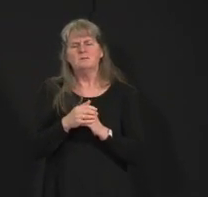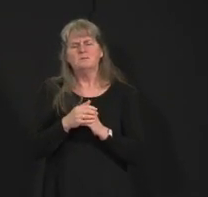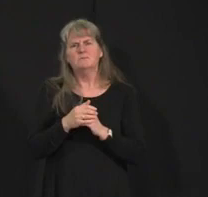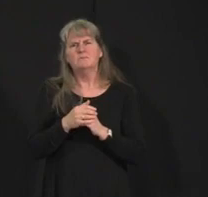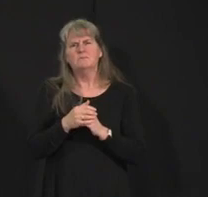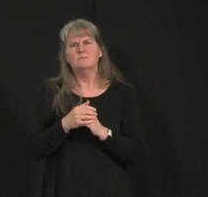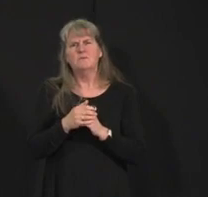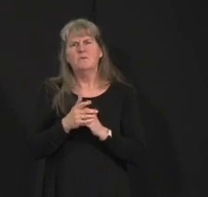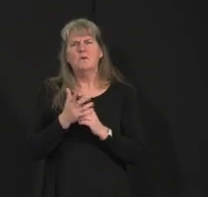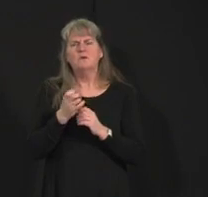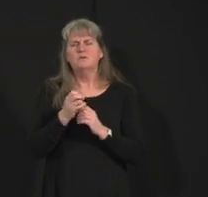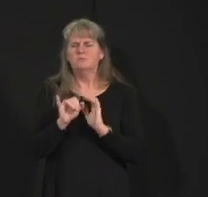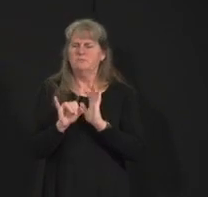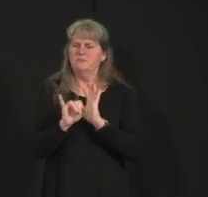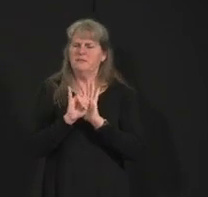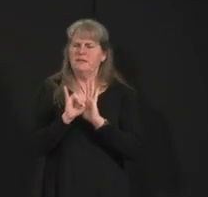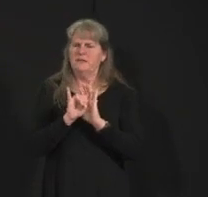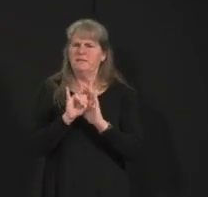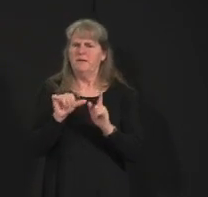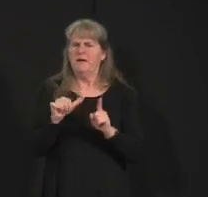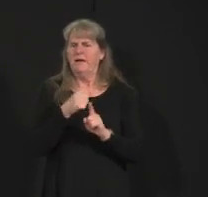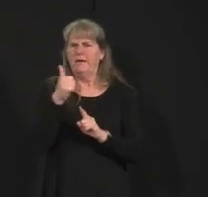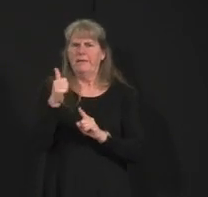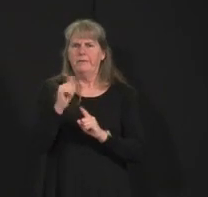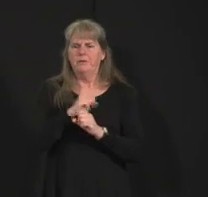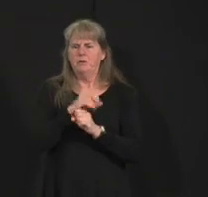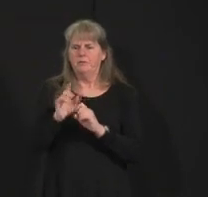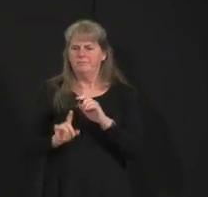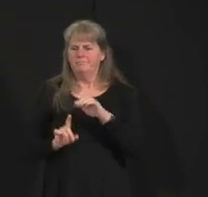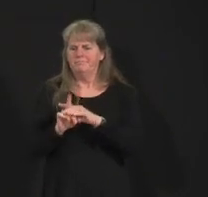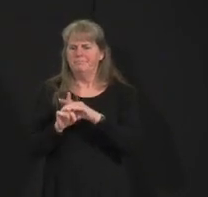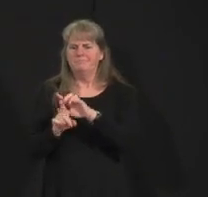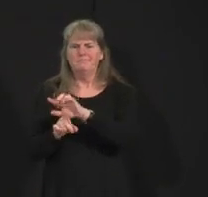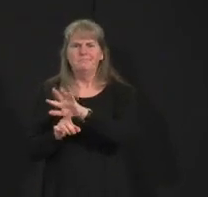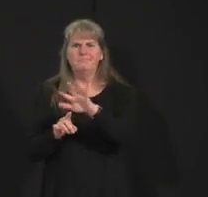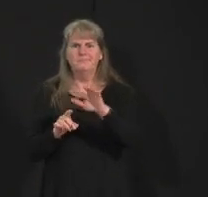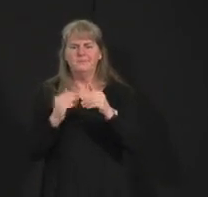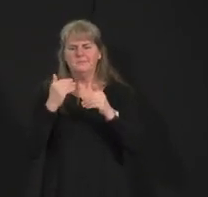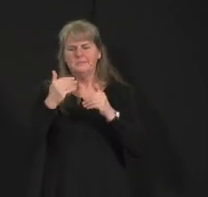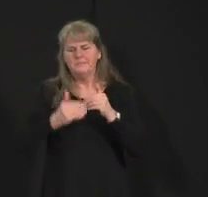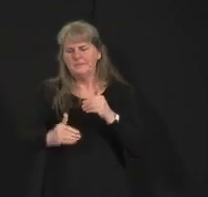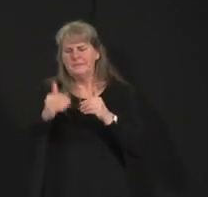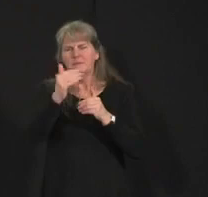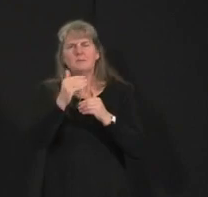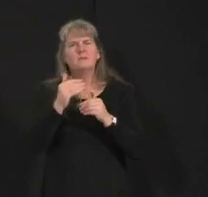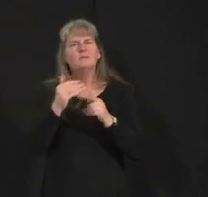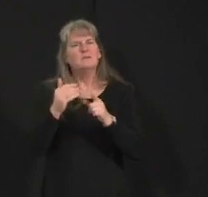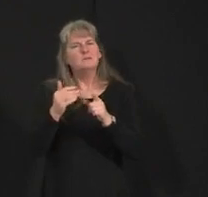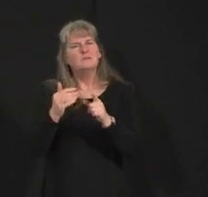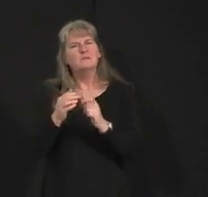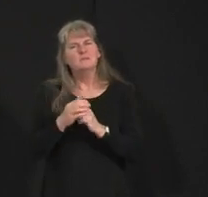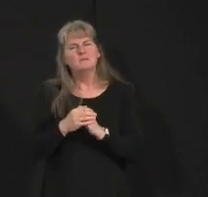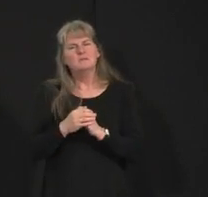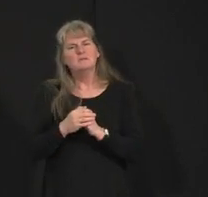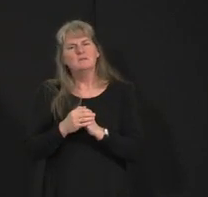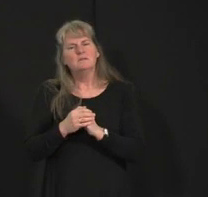for detecting any further cases as we go, especially as we